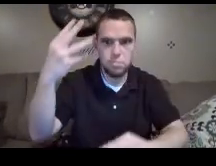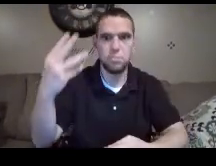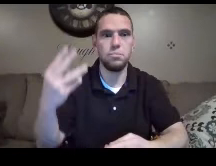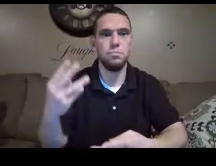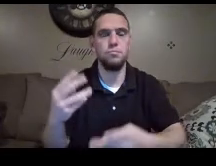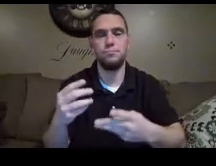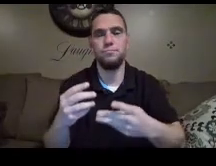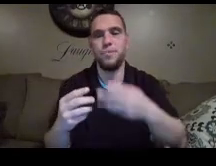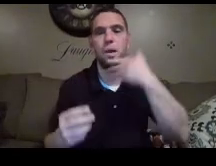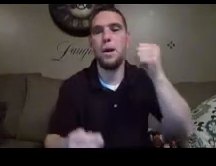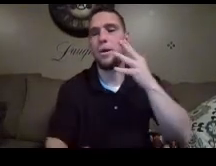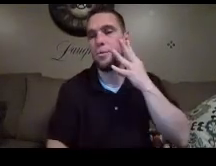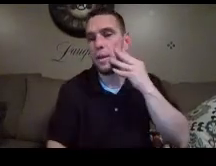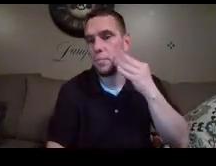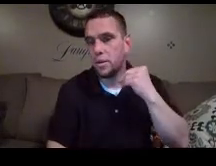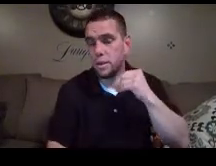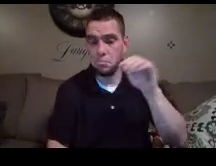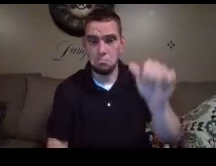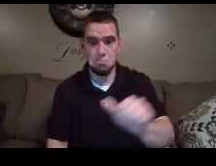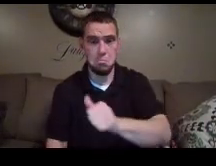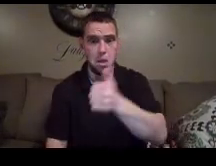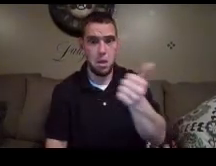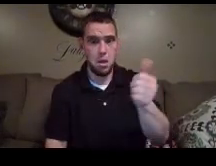Some other styles that you can apply include things like lists.